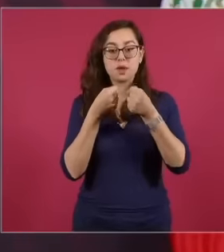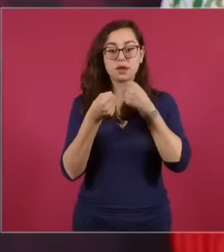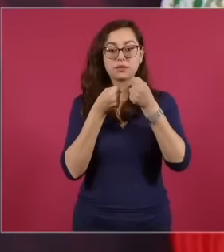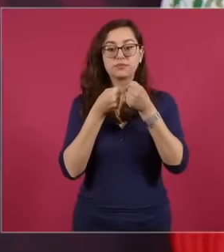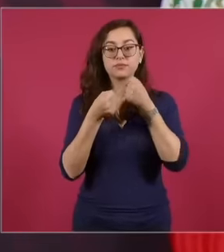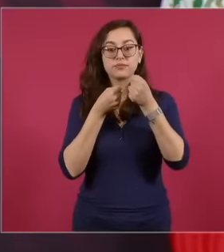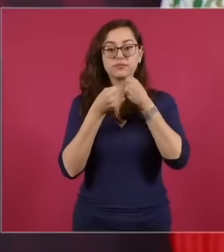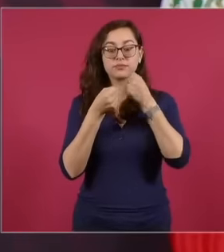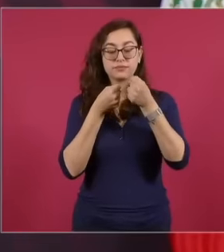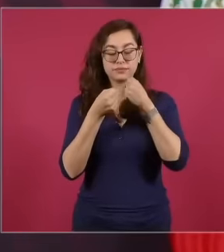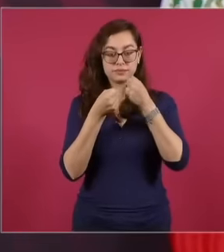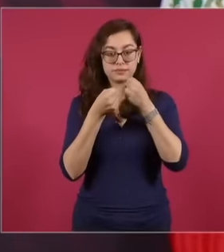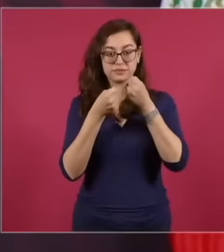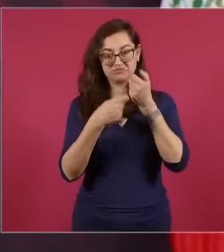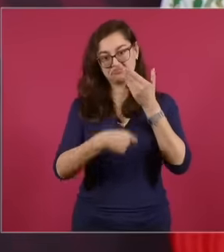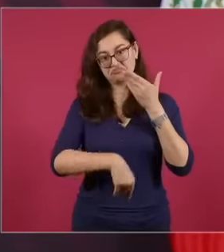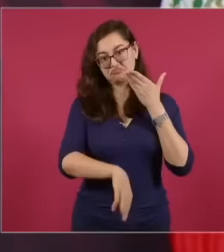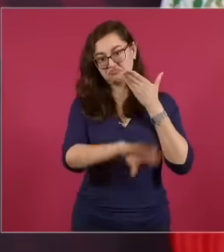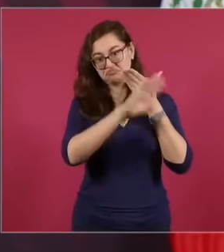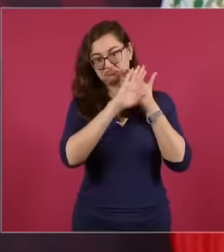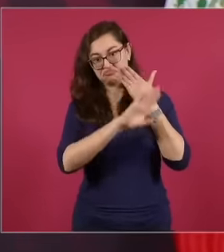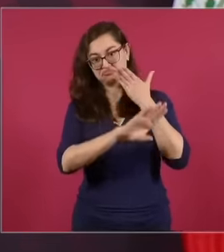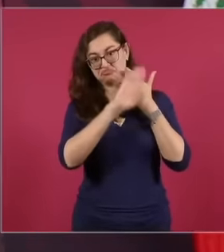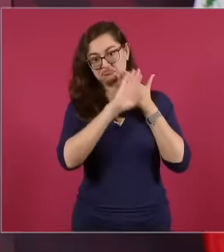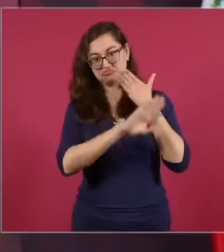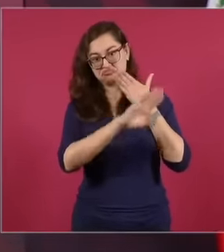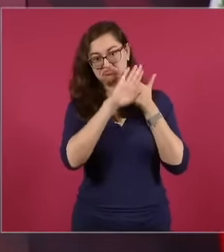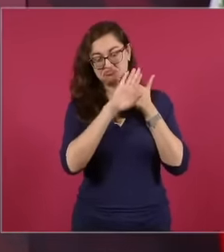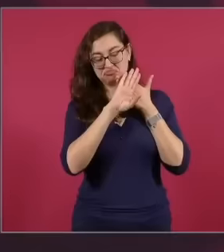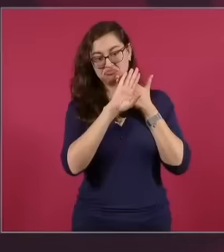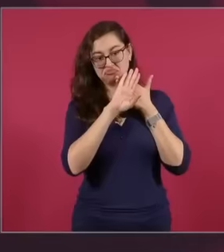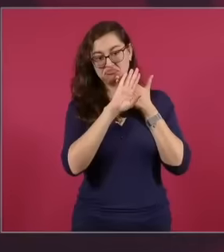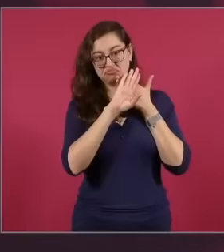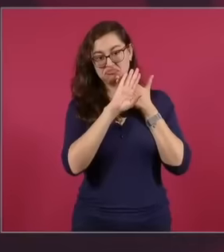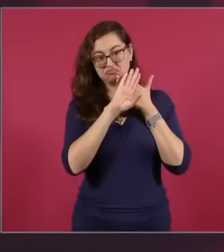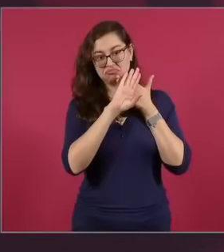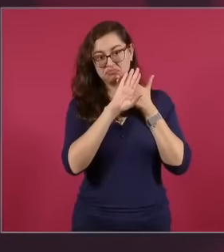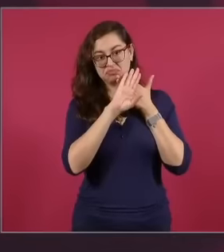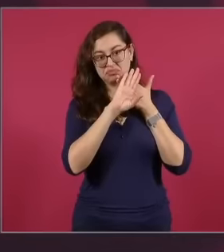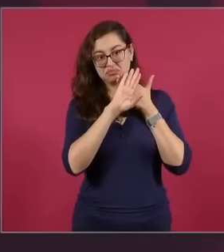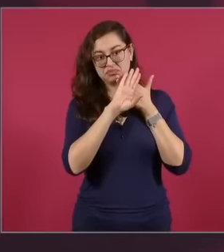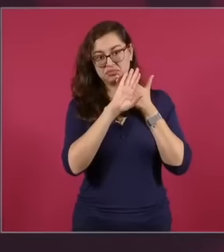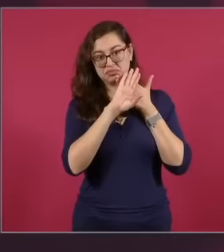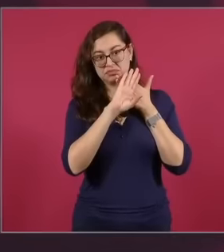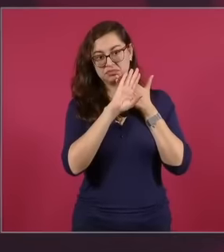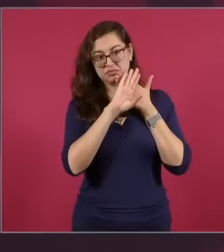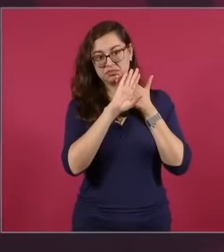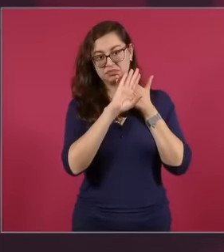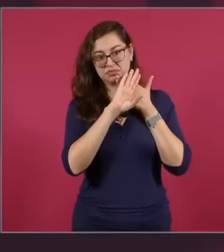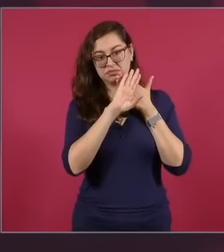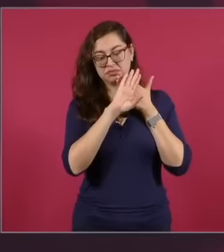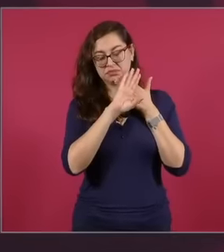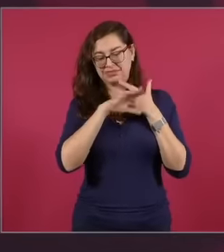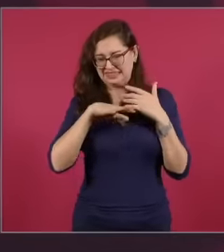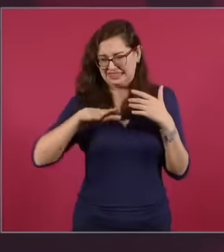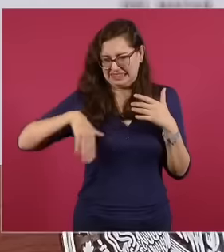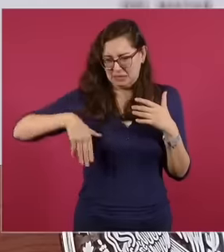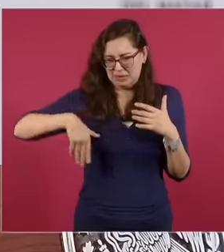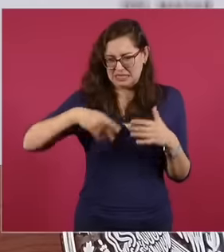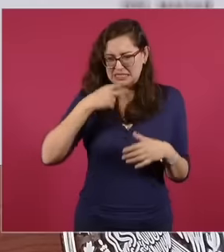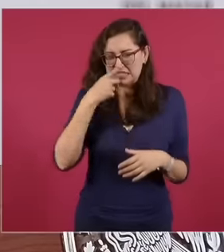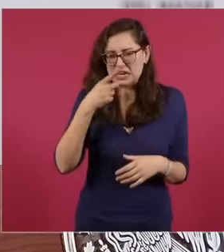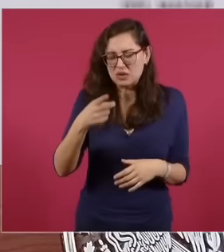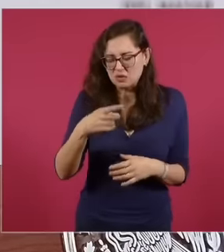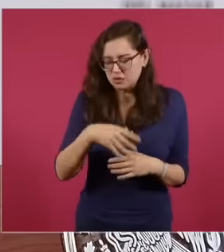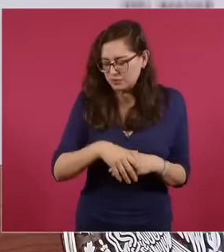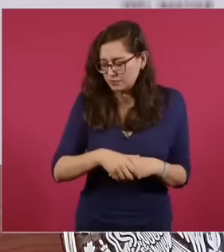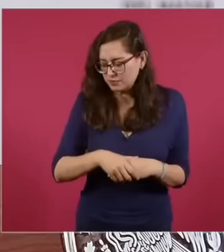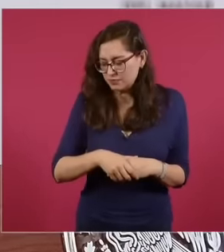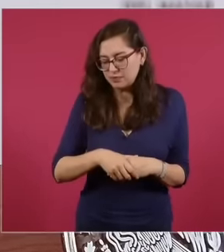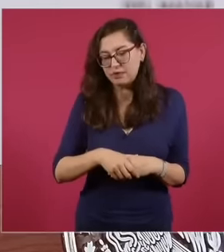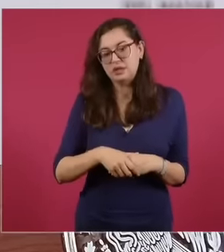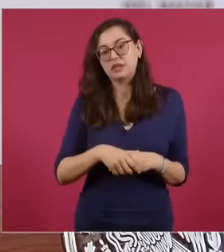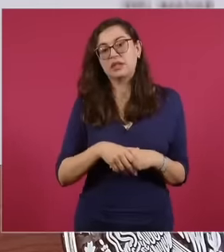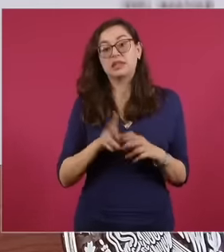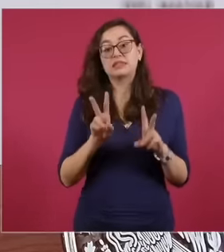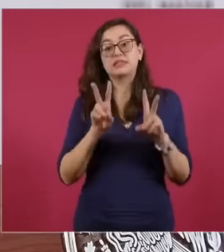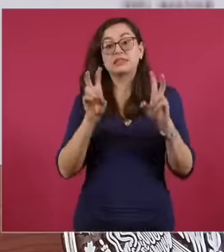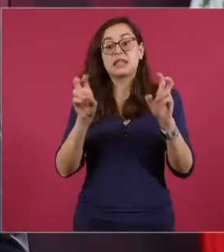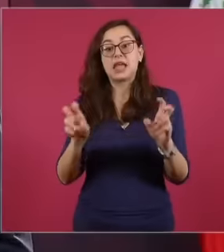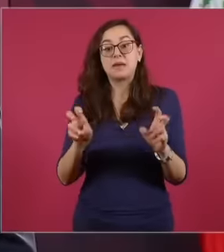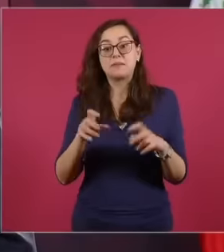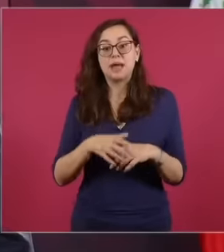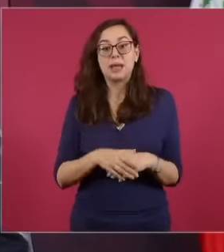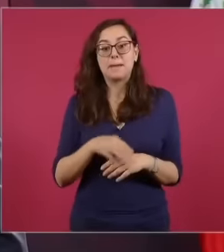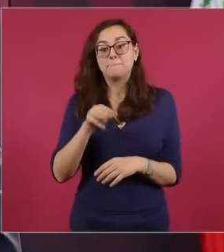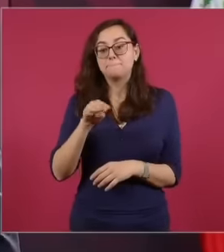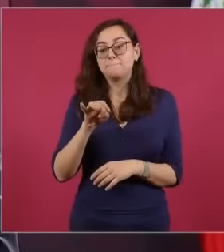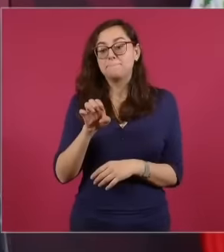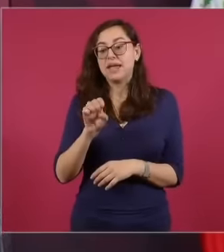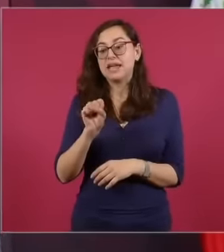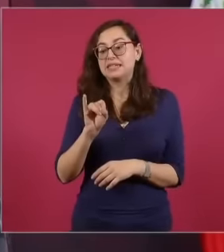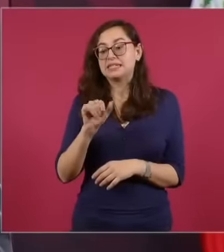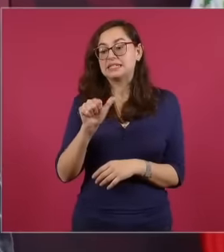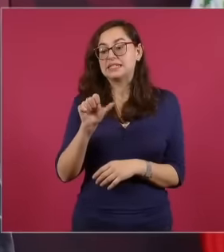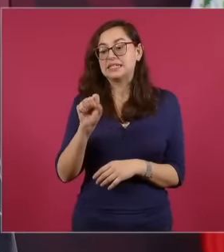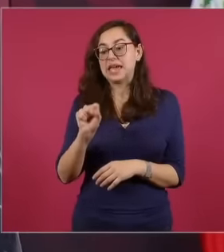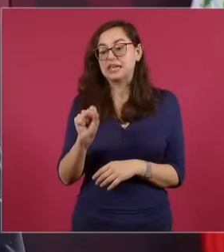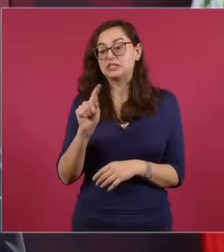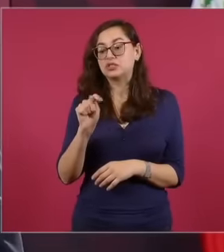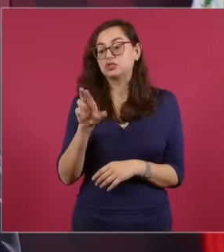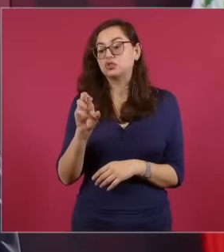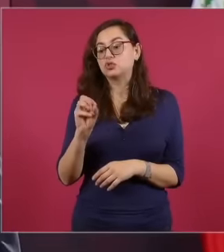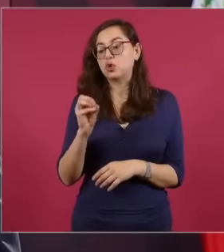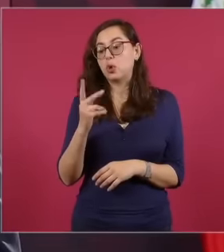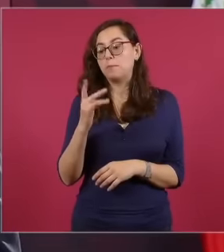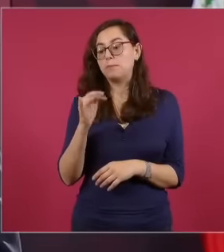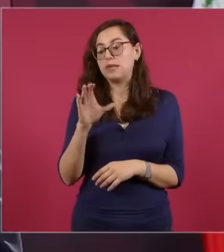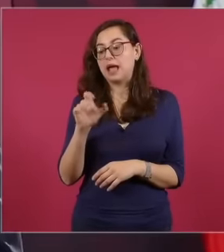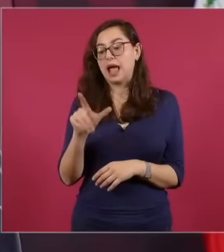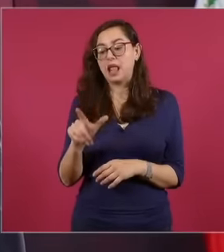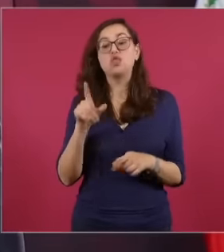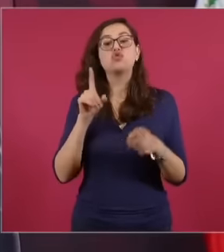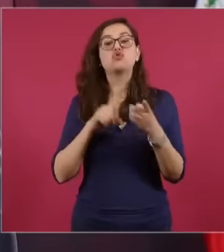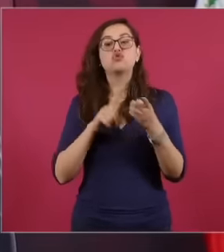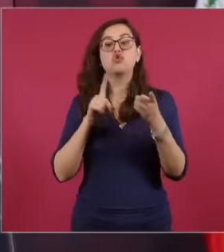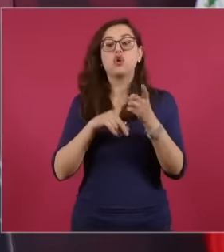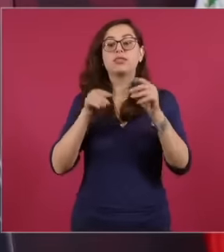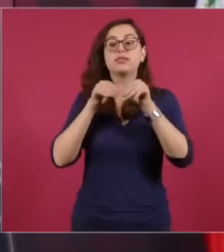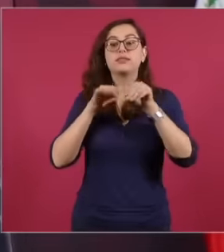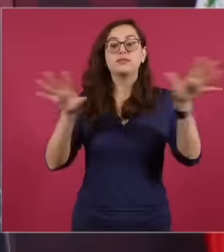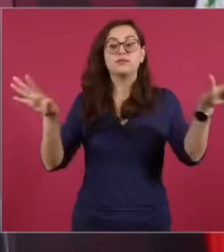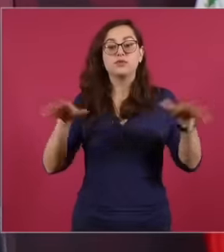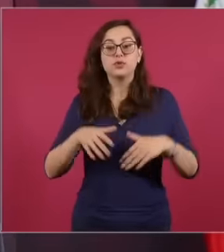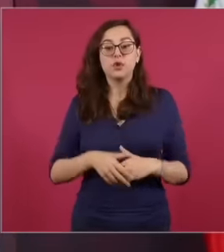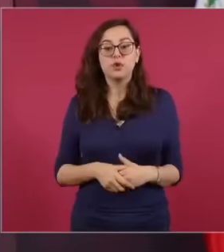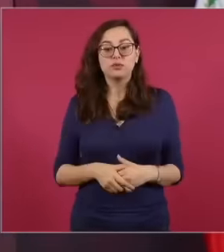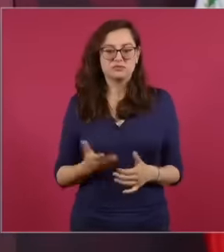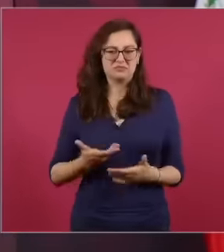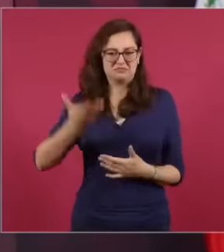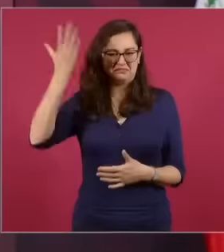the they just said it now The Tropical Messiah in the Washington post 10 years 15 years ago